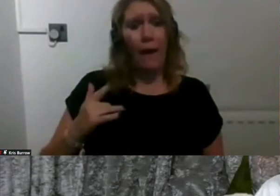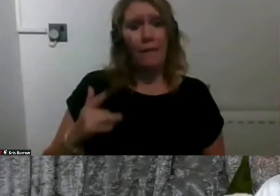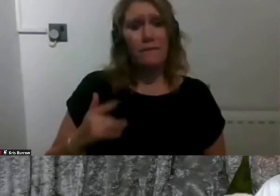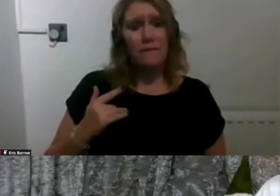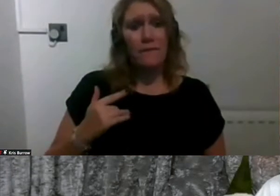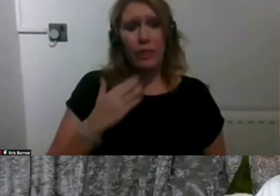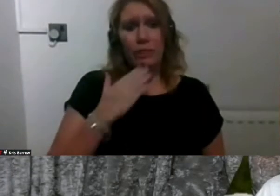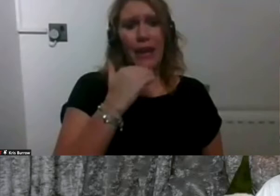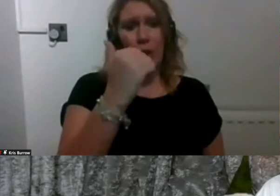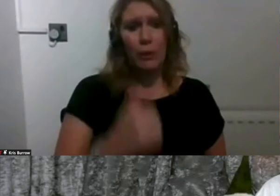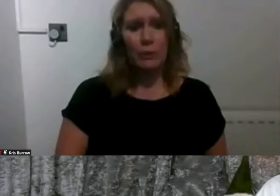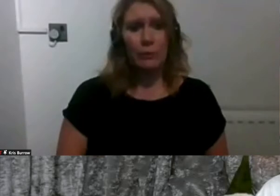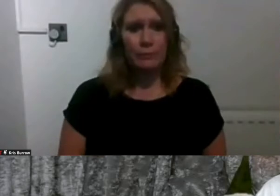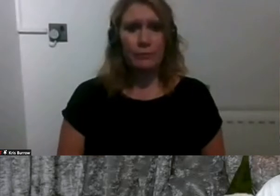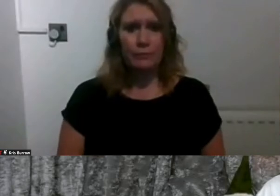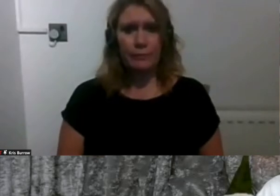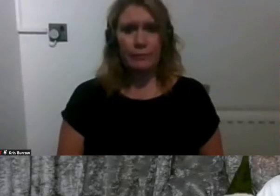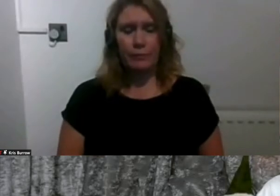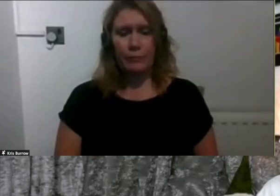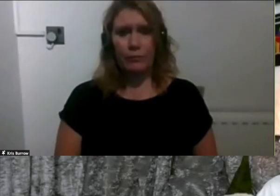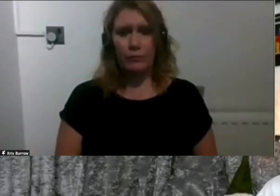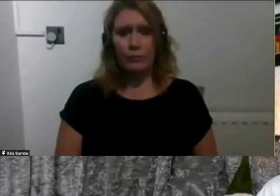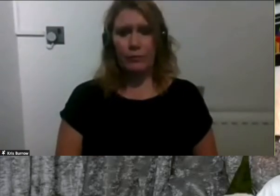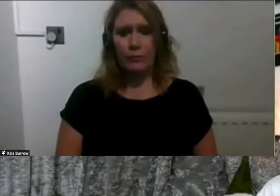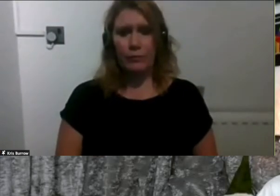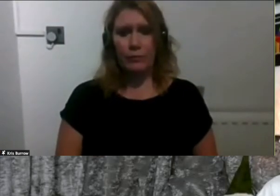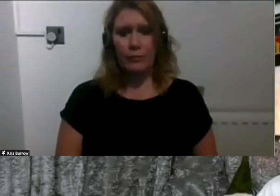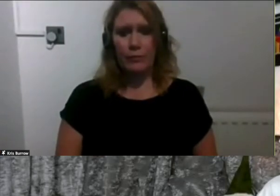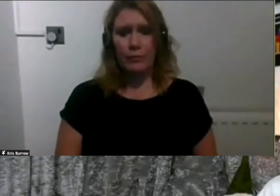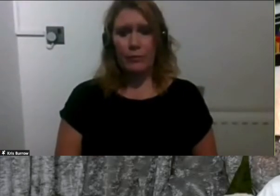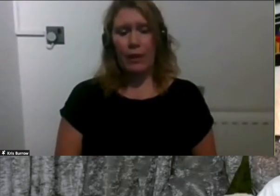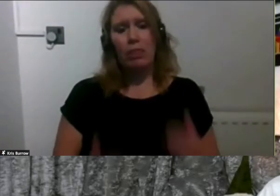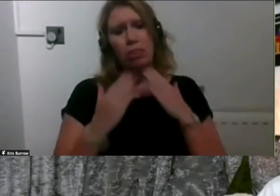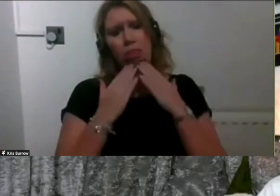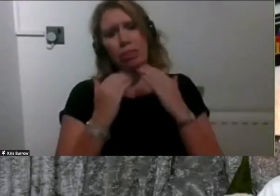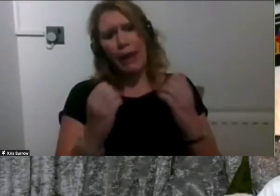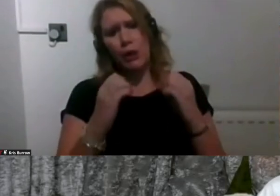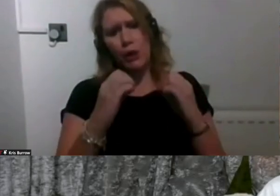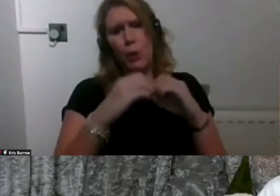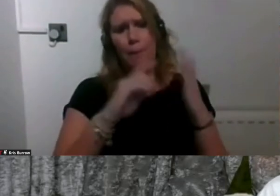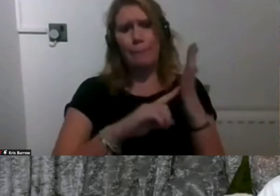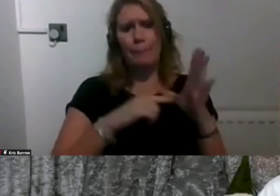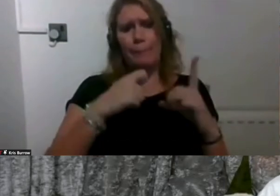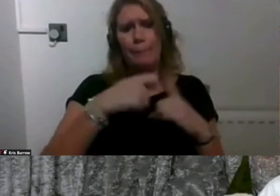appreciation, there's a message to Richard Downes really just a hello enjoying the